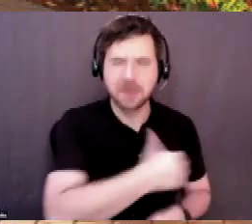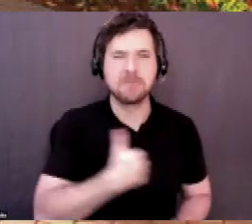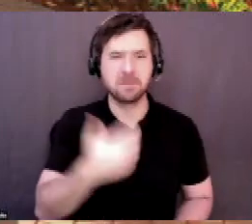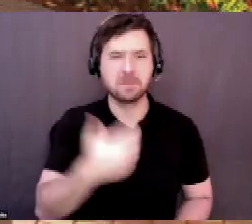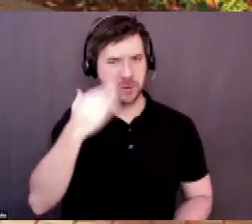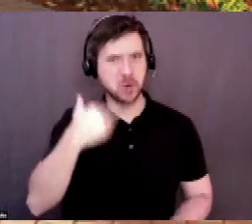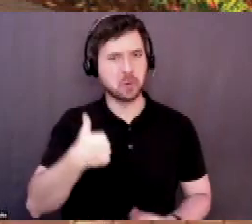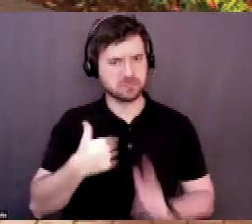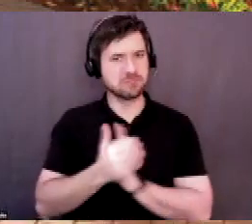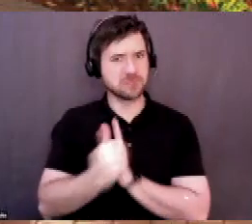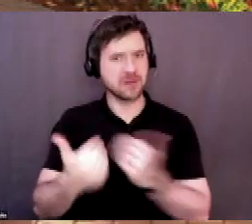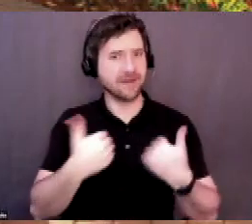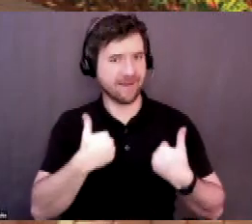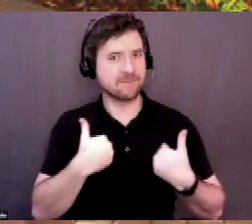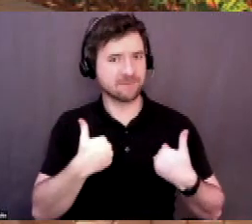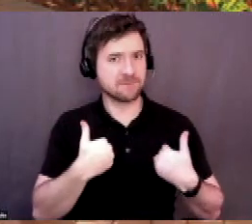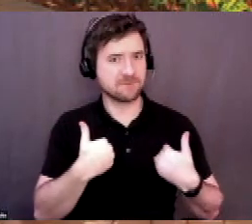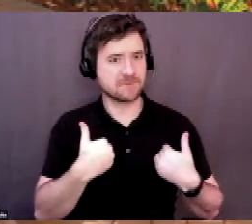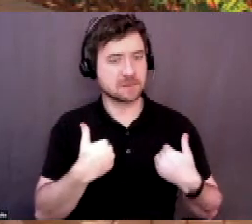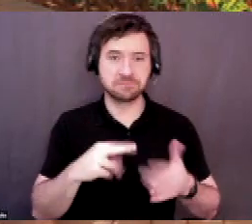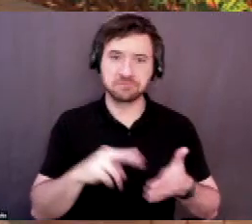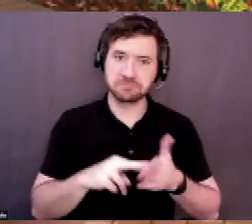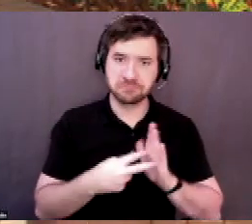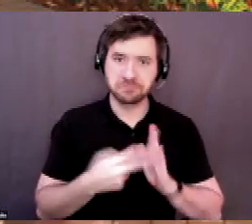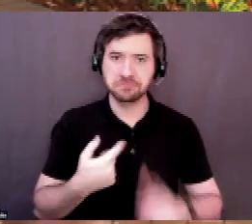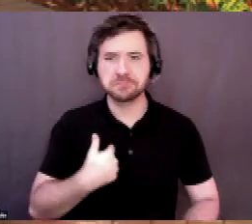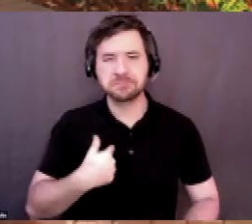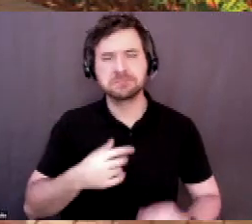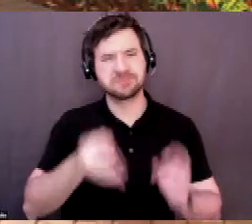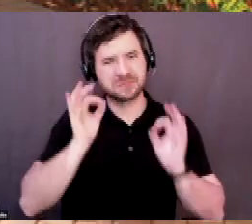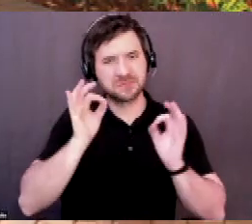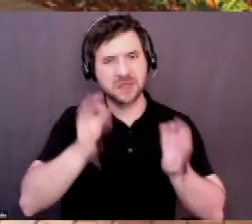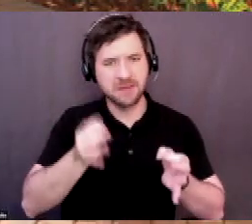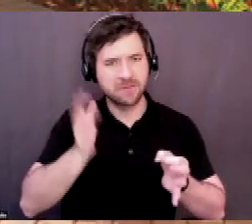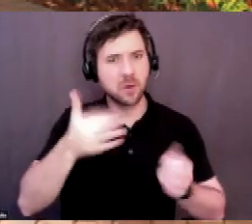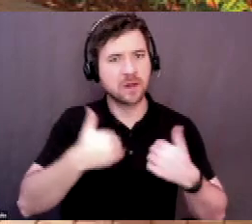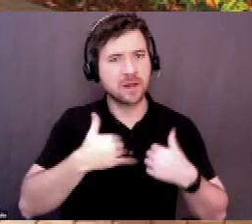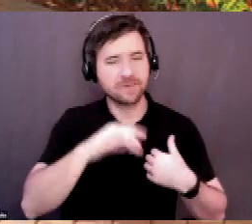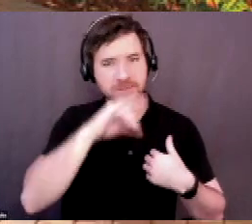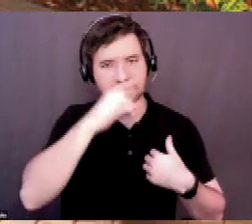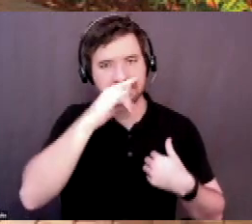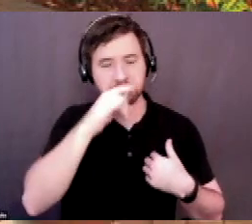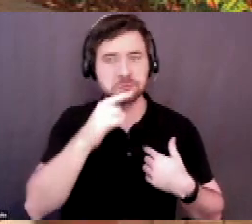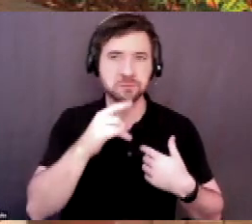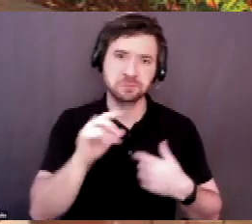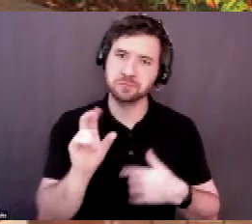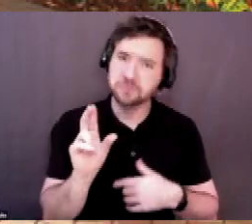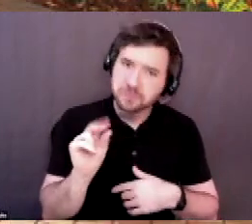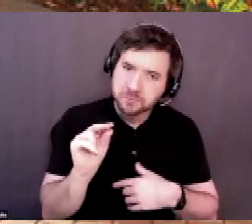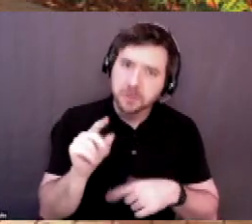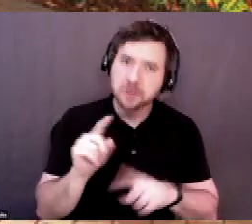wasn't for sure if I was going to have kids, but I finally saw an example of someone who did.